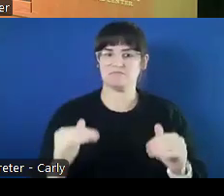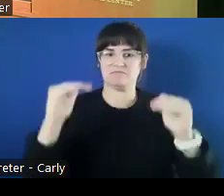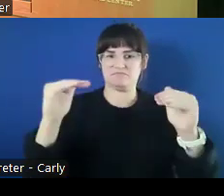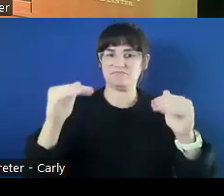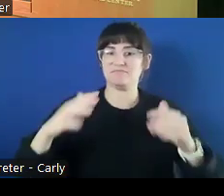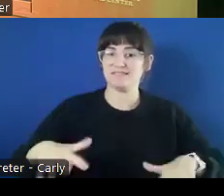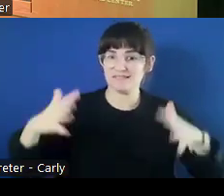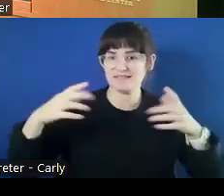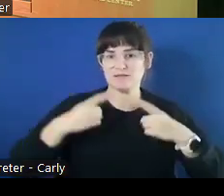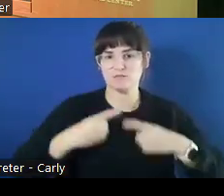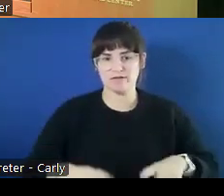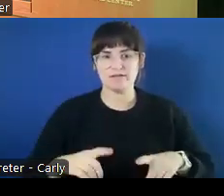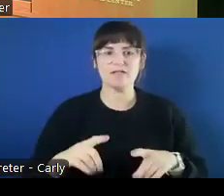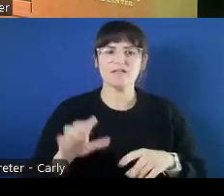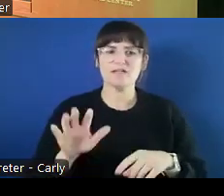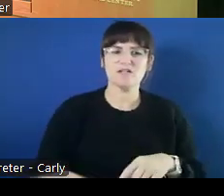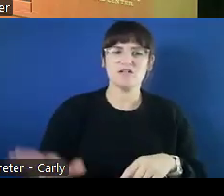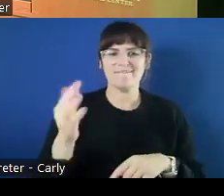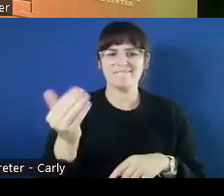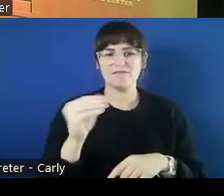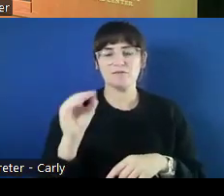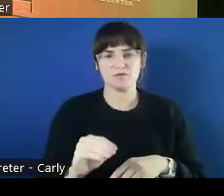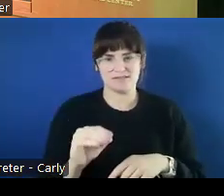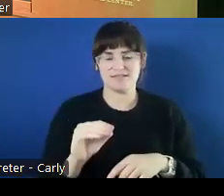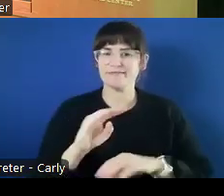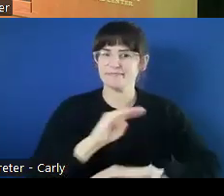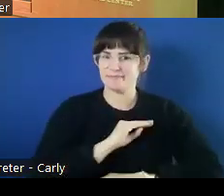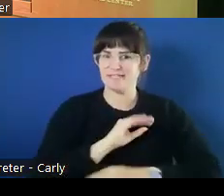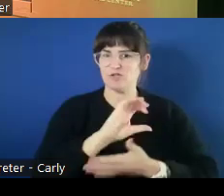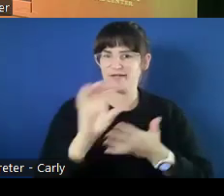for major depressive disorder or generalized anxiety disorder which is about twice what you